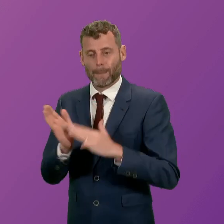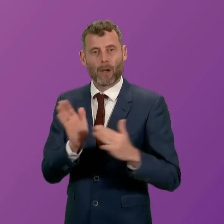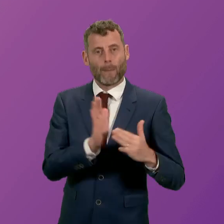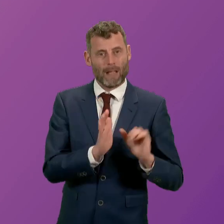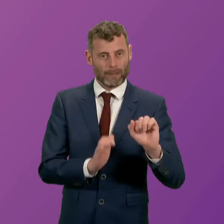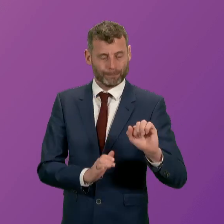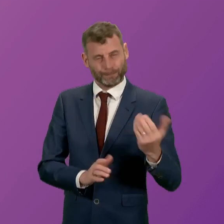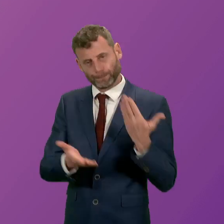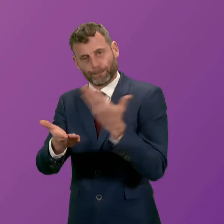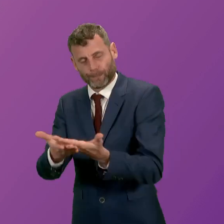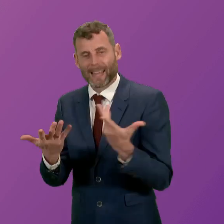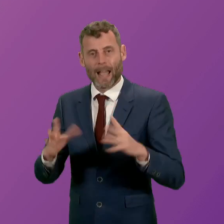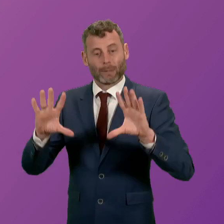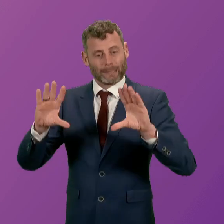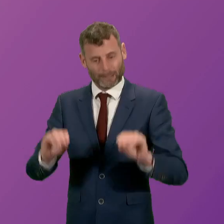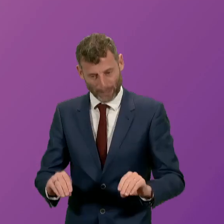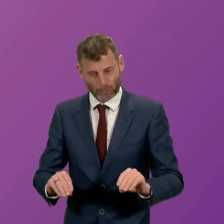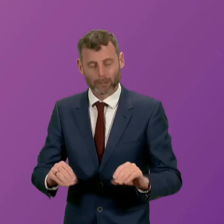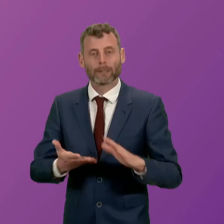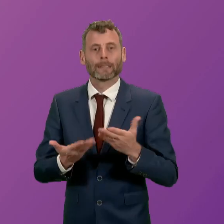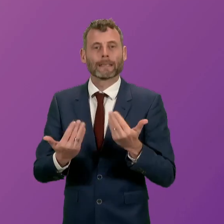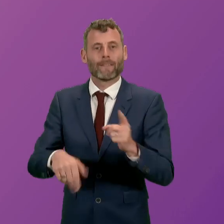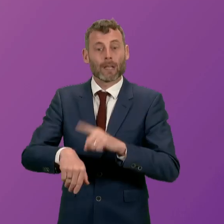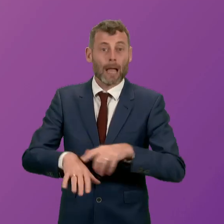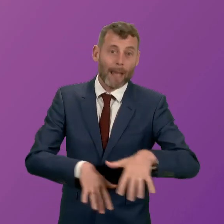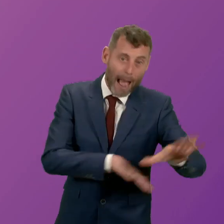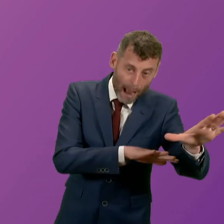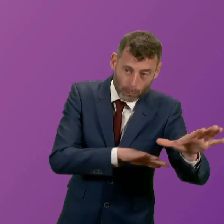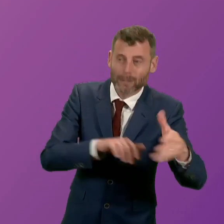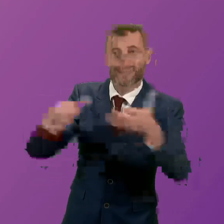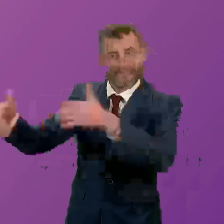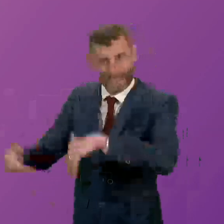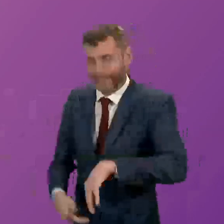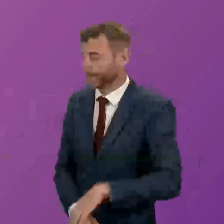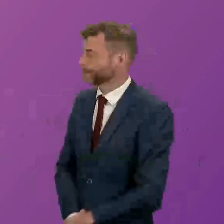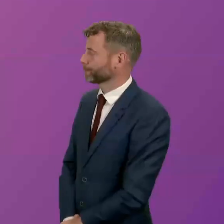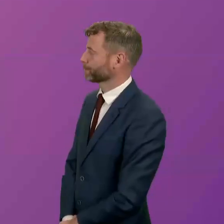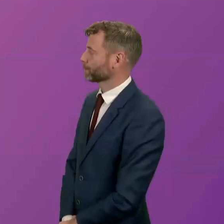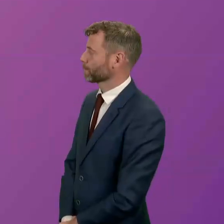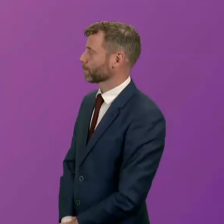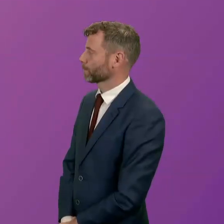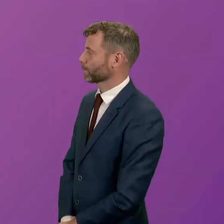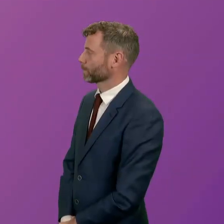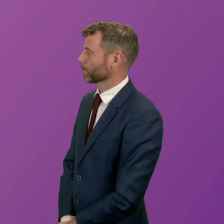have a short suspension to allow those who are leaving the gallery and the chamber to do so.